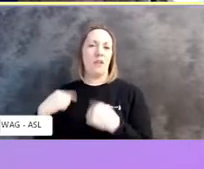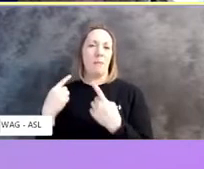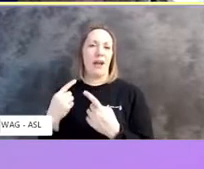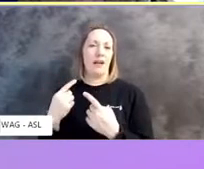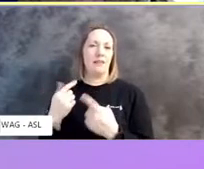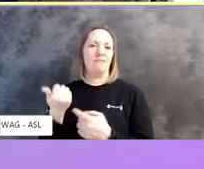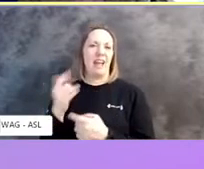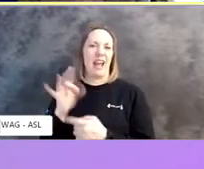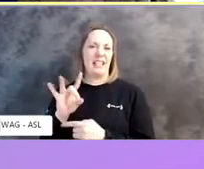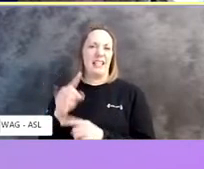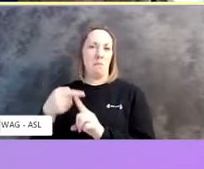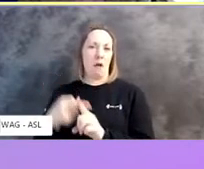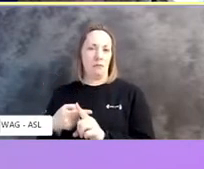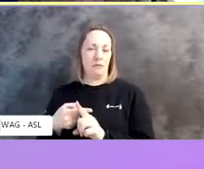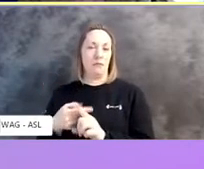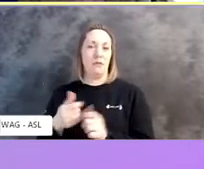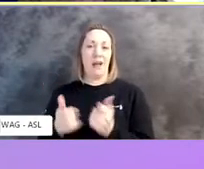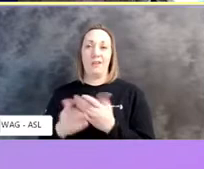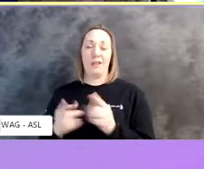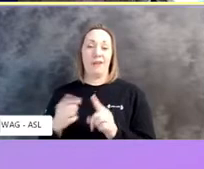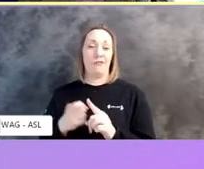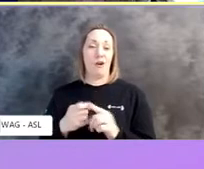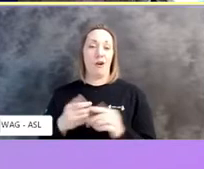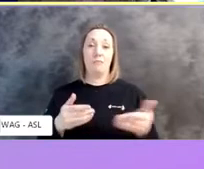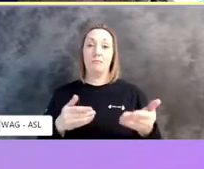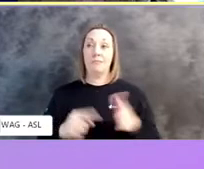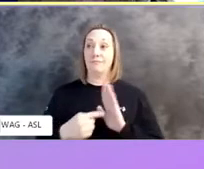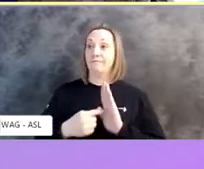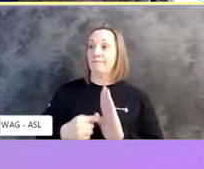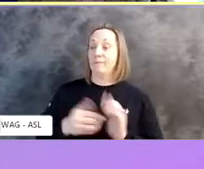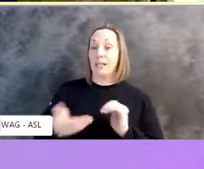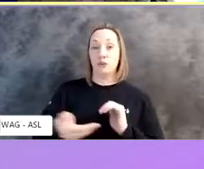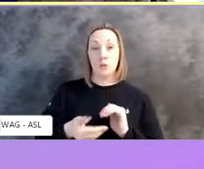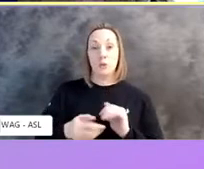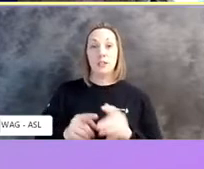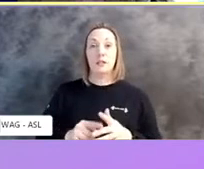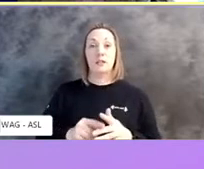with ability iness I would to provide, say about 12 webinars